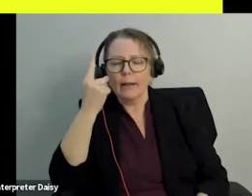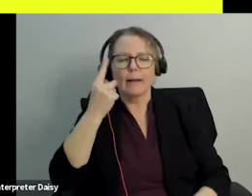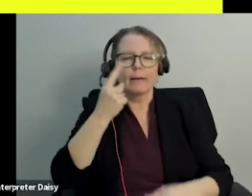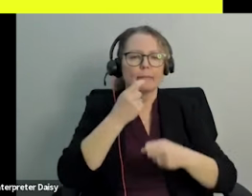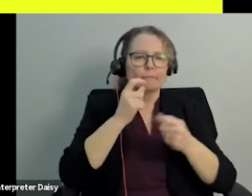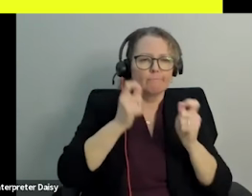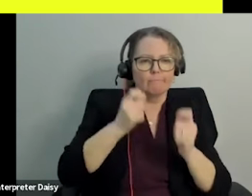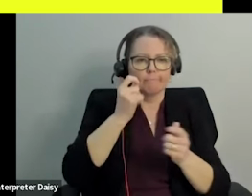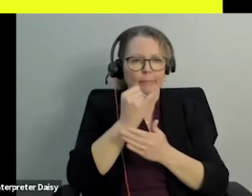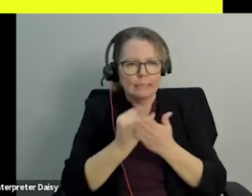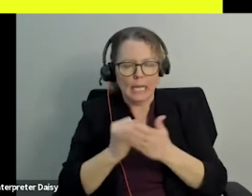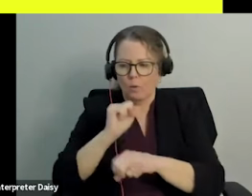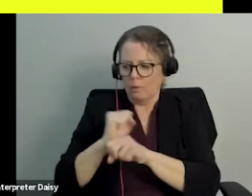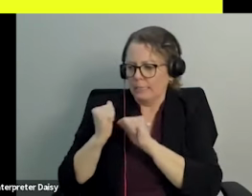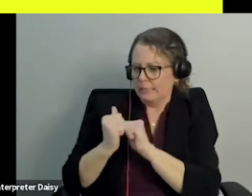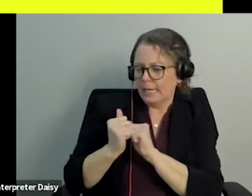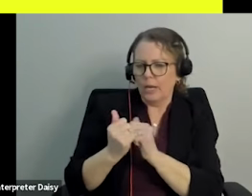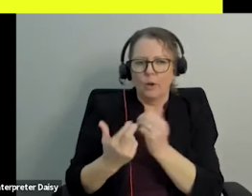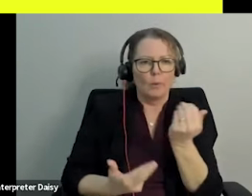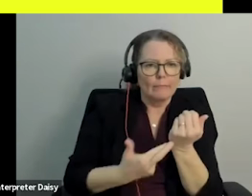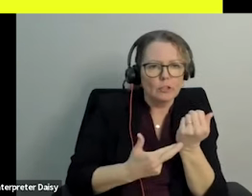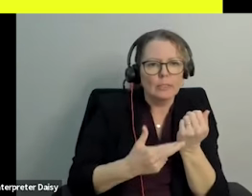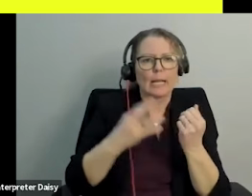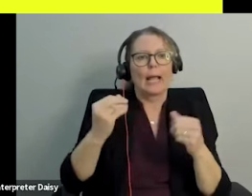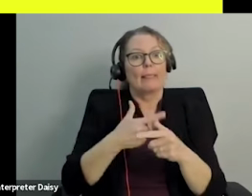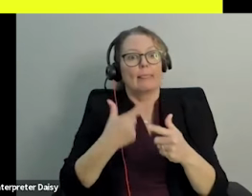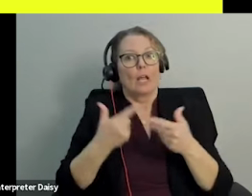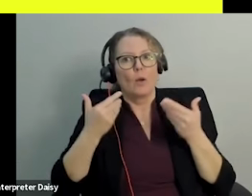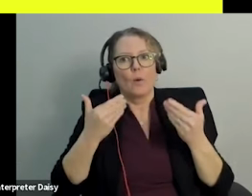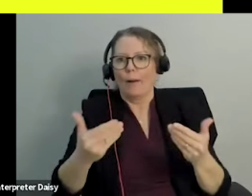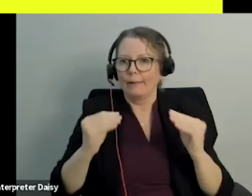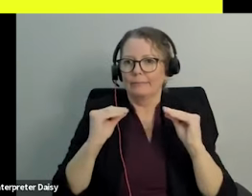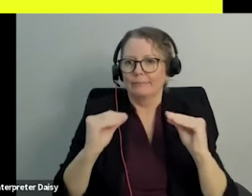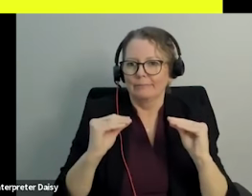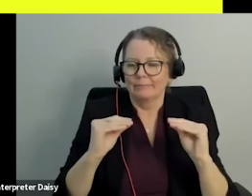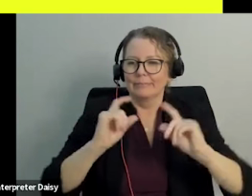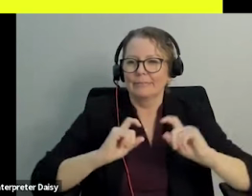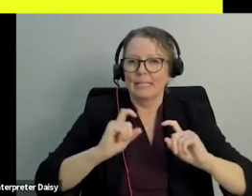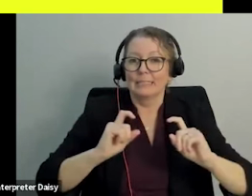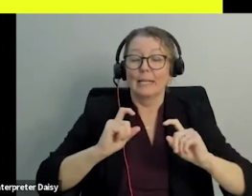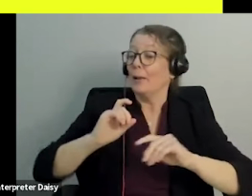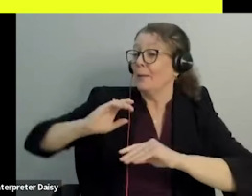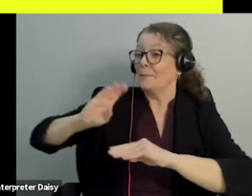reinforce and iterate on our solutions with our users. People on the corporate world often describe this